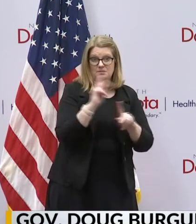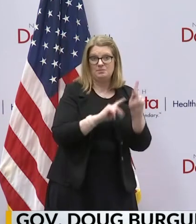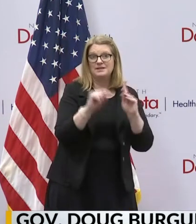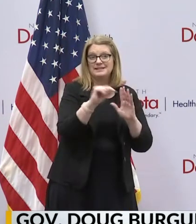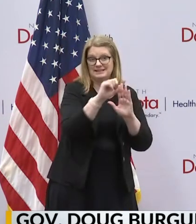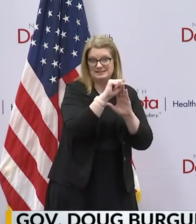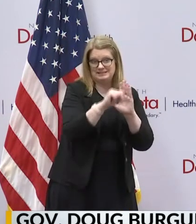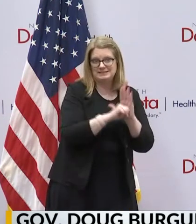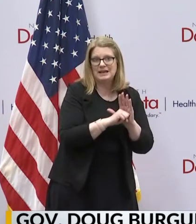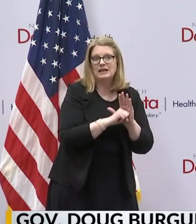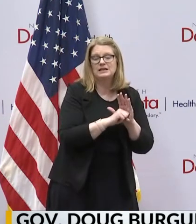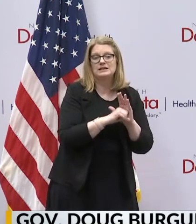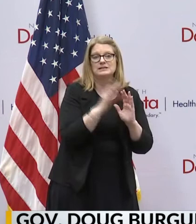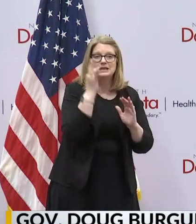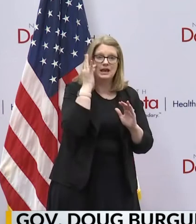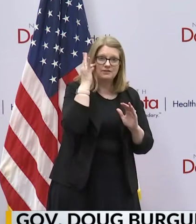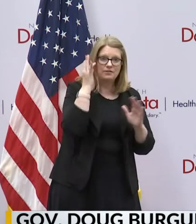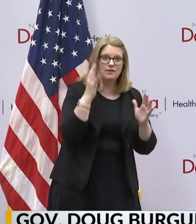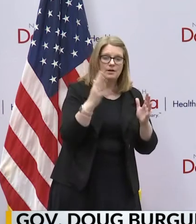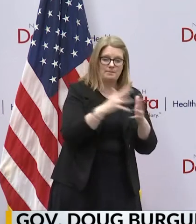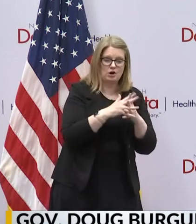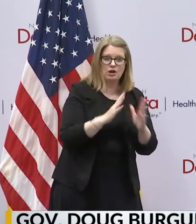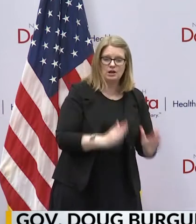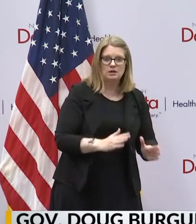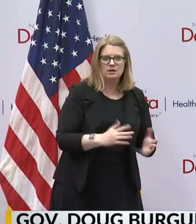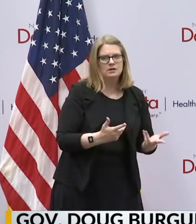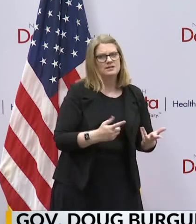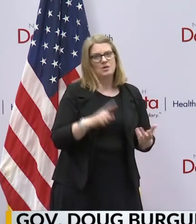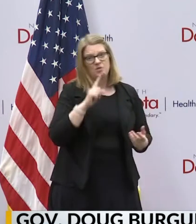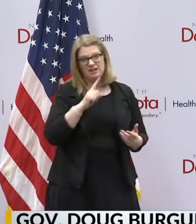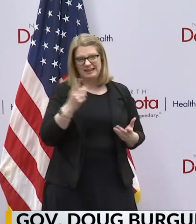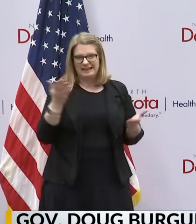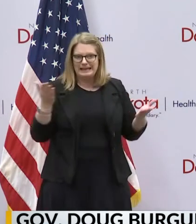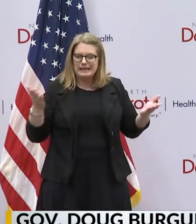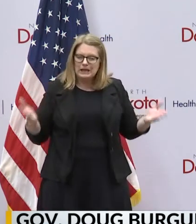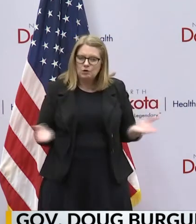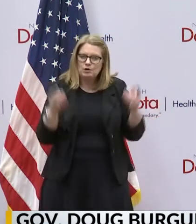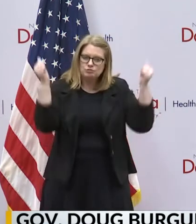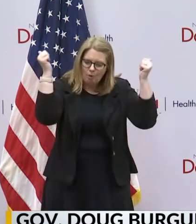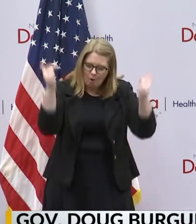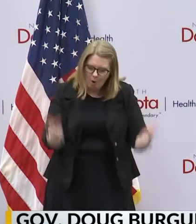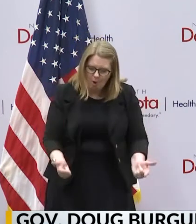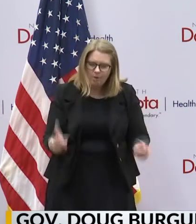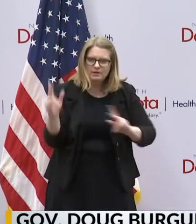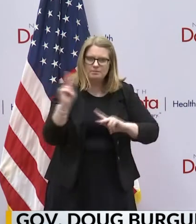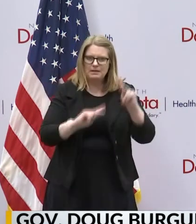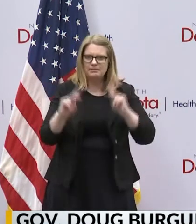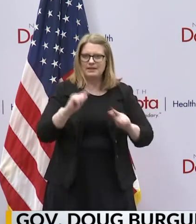IT COULD BE AS HIGH AS 7% OR 8% OF THE OVERALL POPULATION IN OUR STATE, AND AGAIN, THIS IS WHY